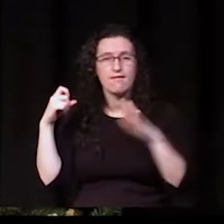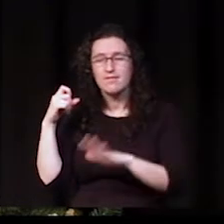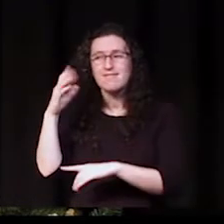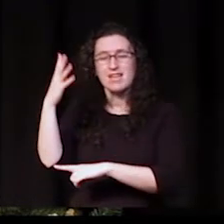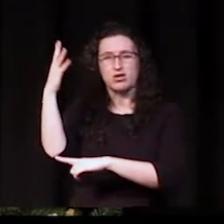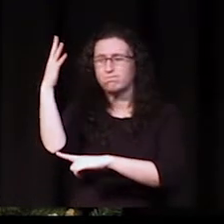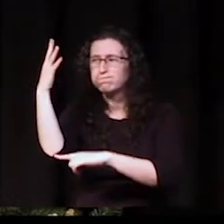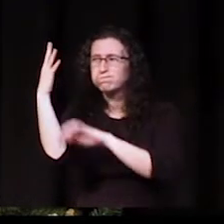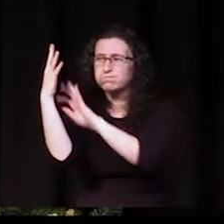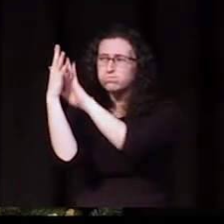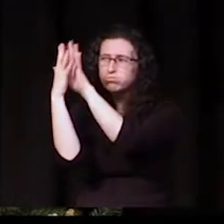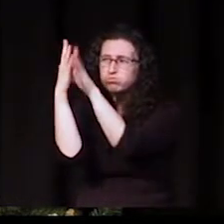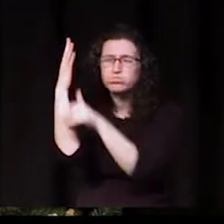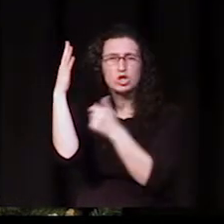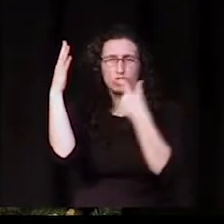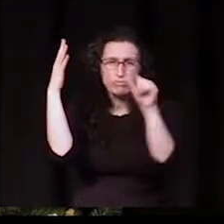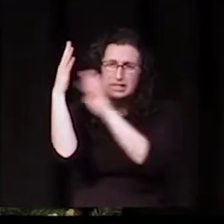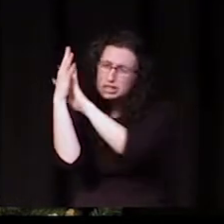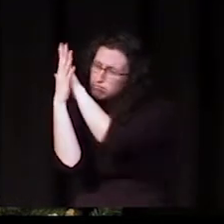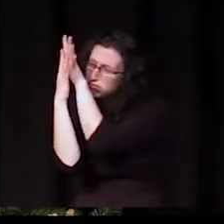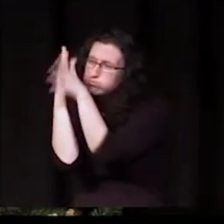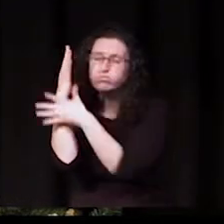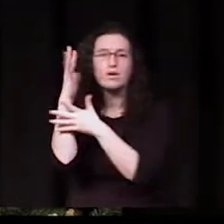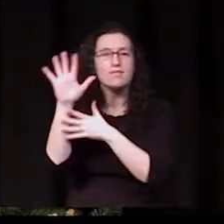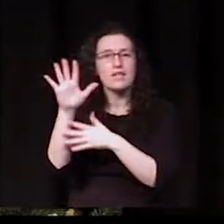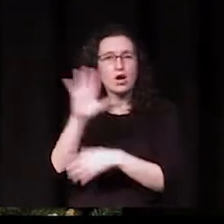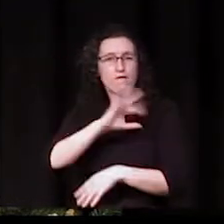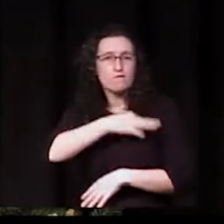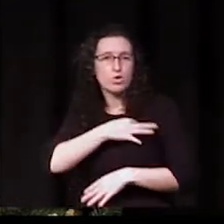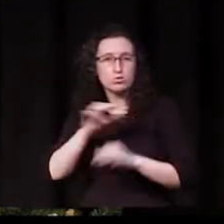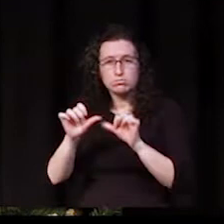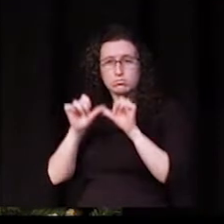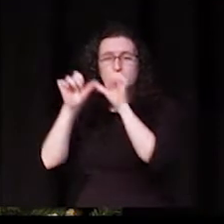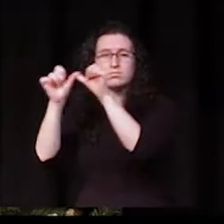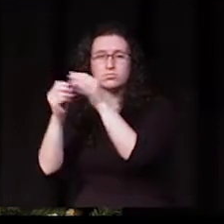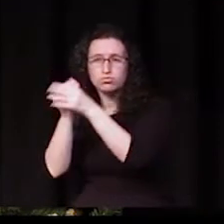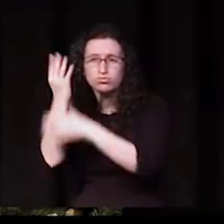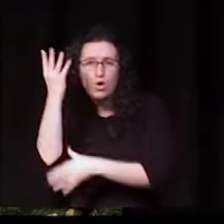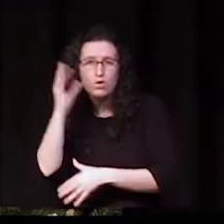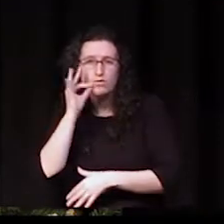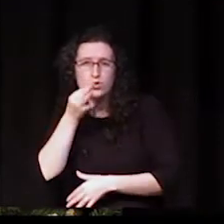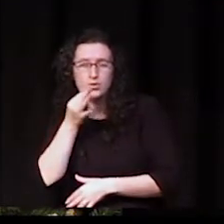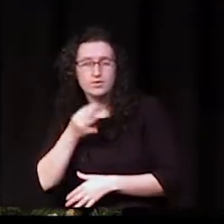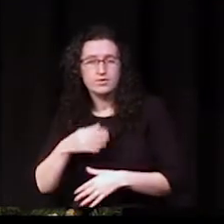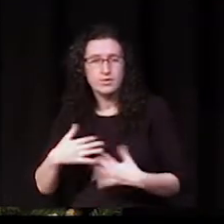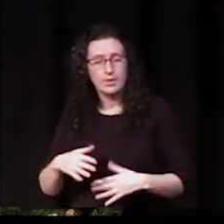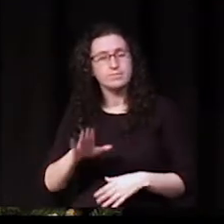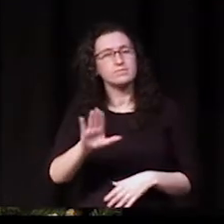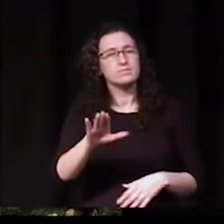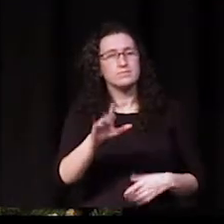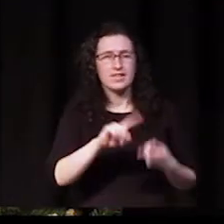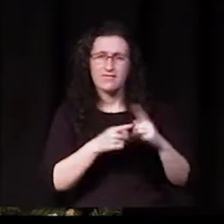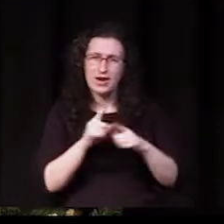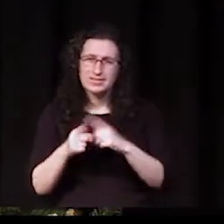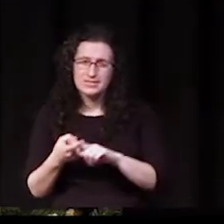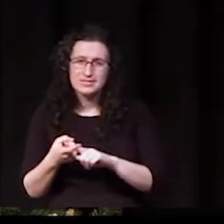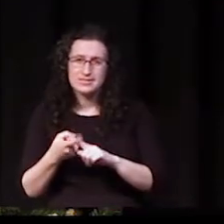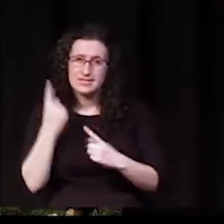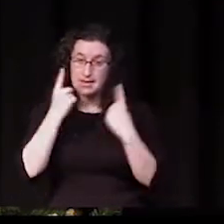"and they never stop producing fruit." Friends, what would it be like for our hope and confidence